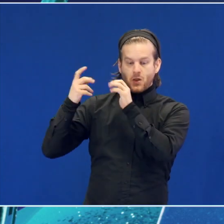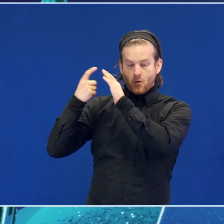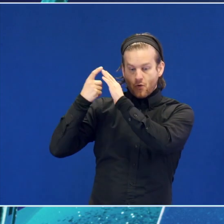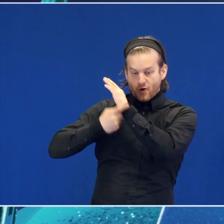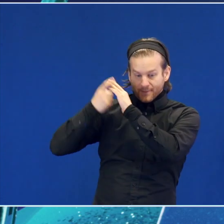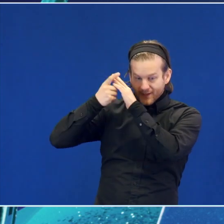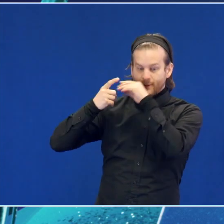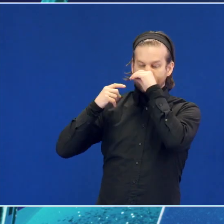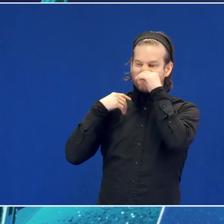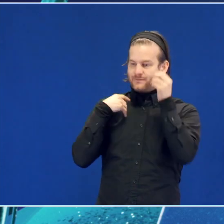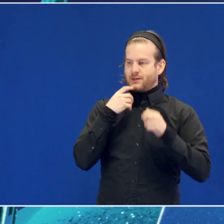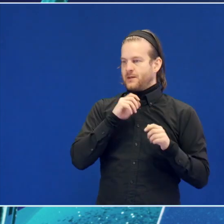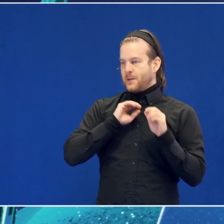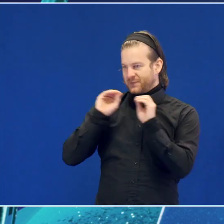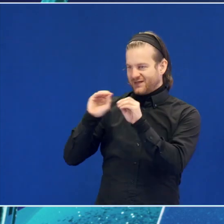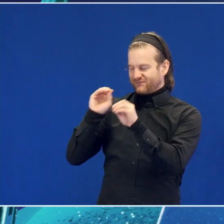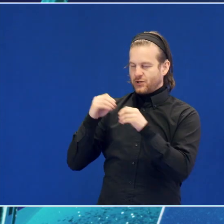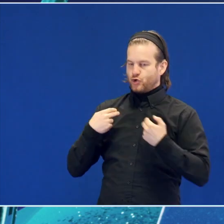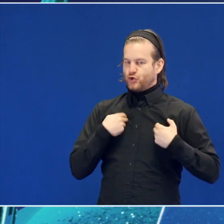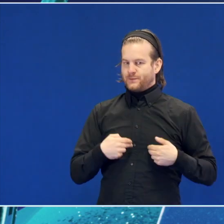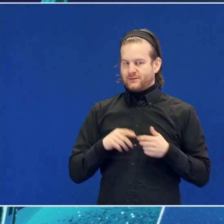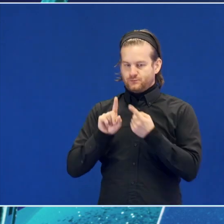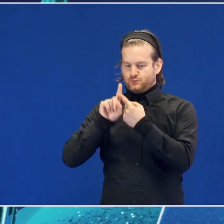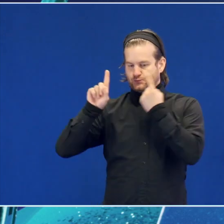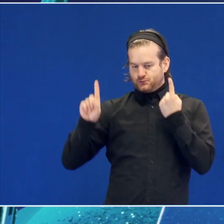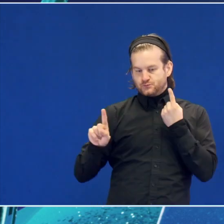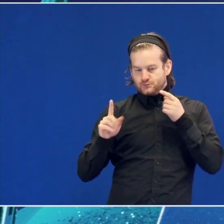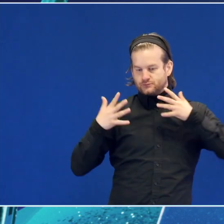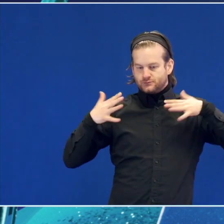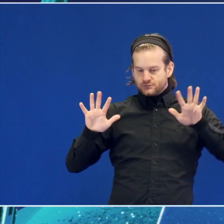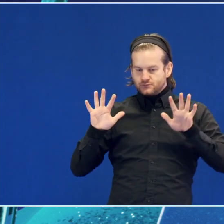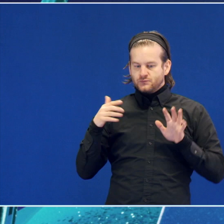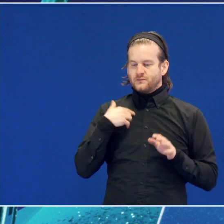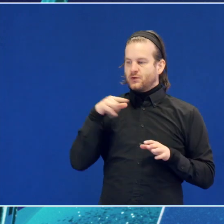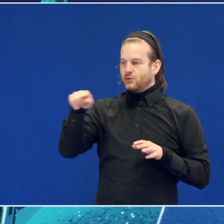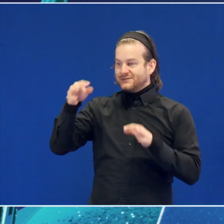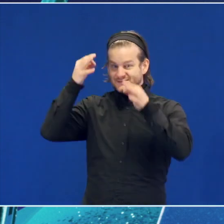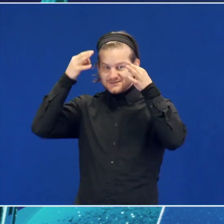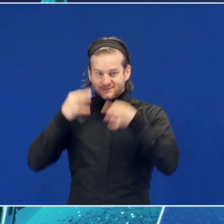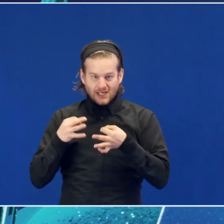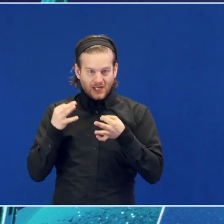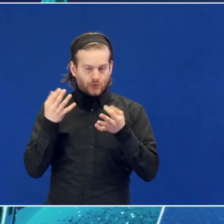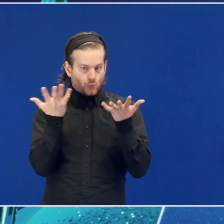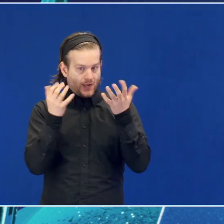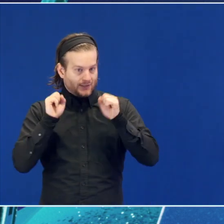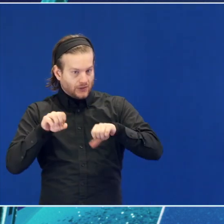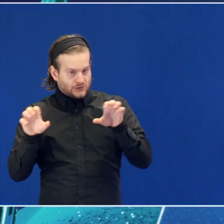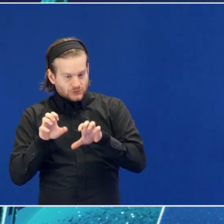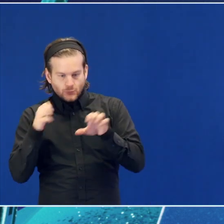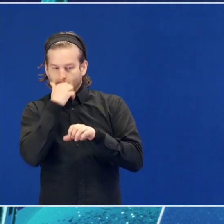What gets created is the artifact that comes out of that that then it has to be reviewed.